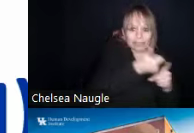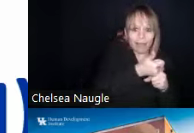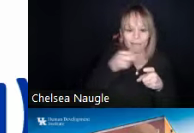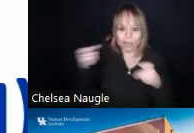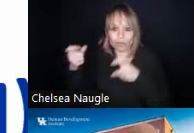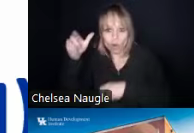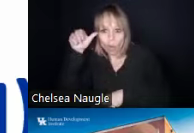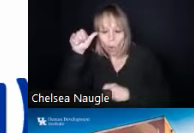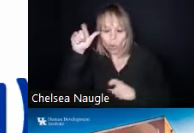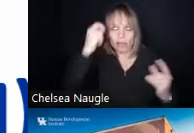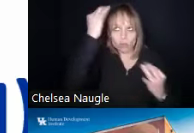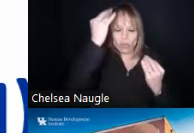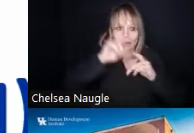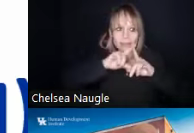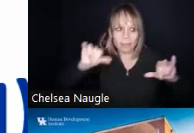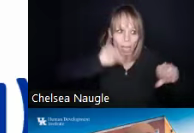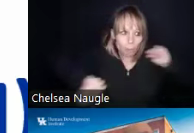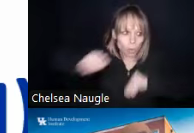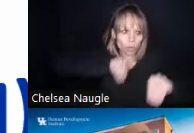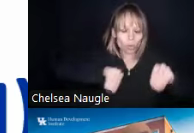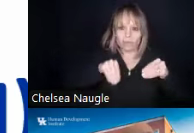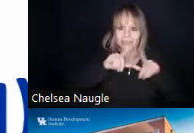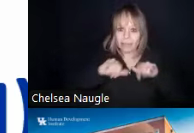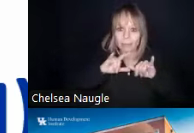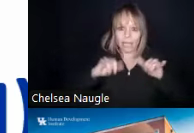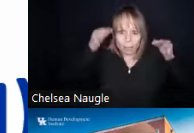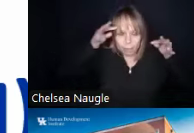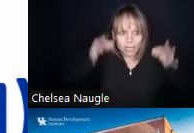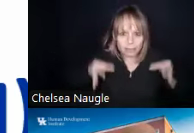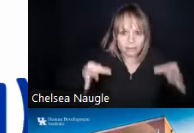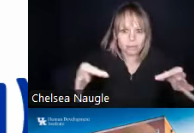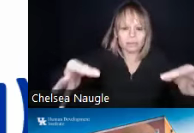you're moving, while you're decision making. And that, for some reason, seems to be very powerful in a whole bunch of